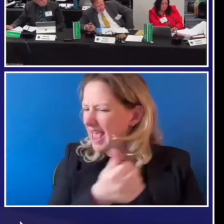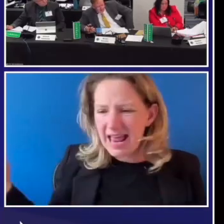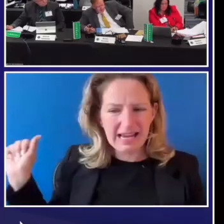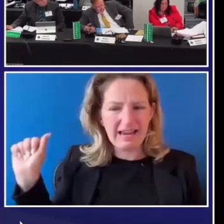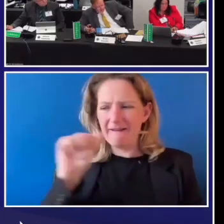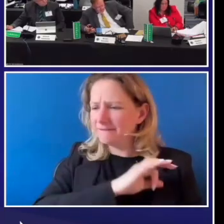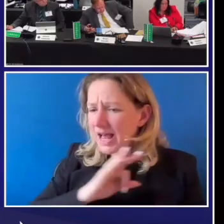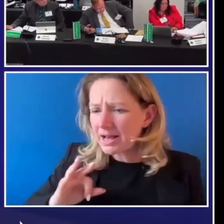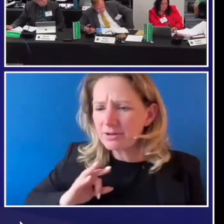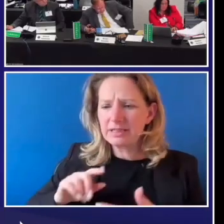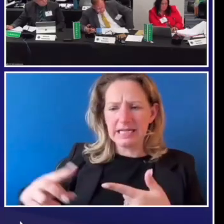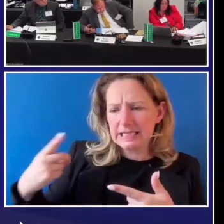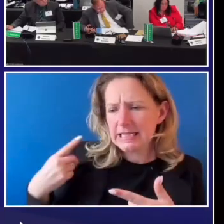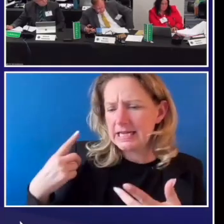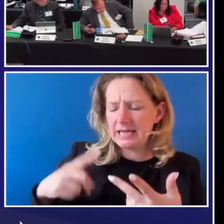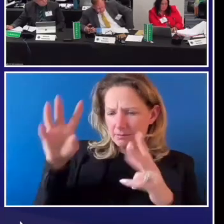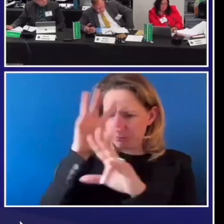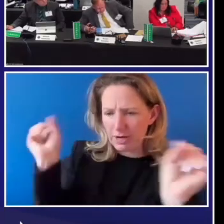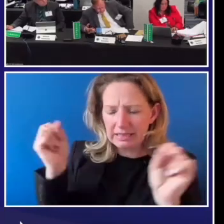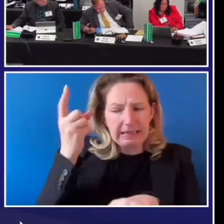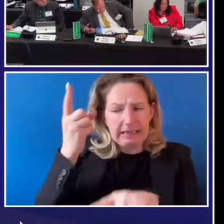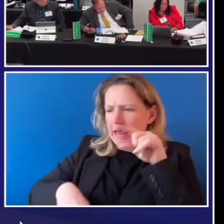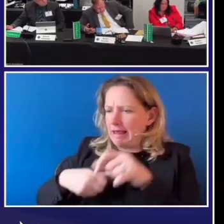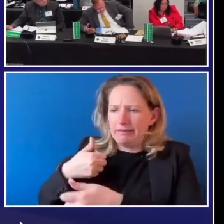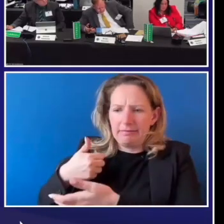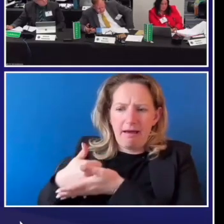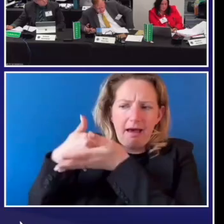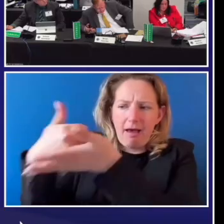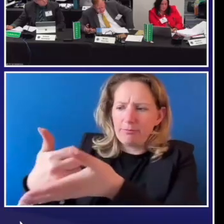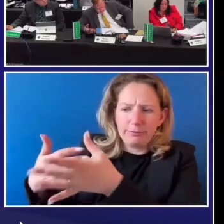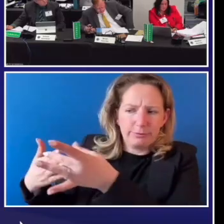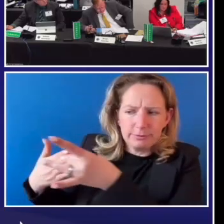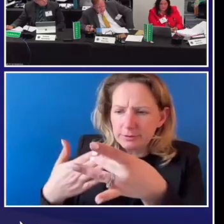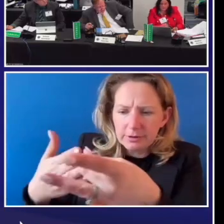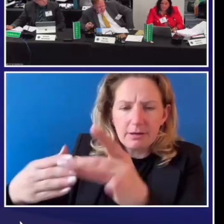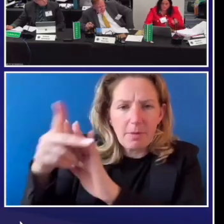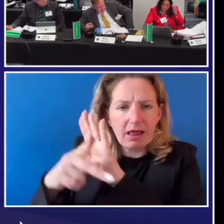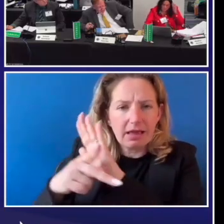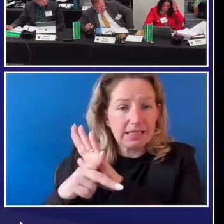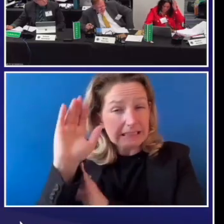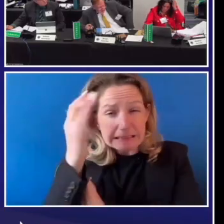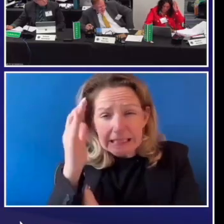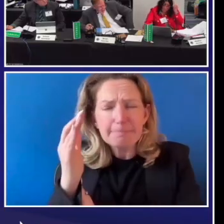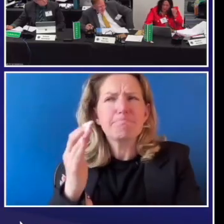that development of the policies? And it appears to be overly restrictive with limited expertise on that.